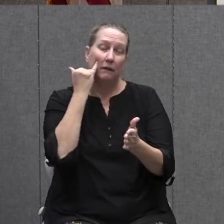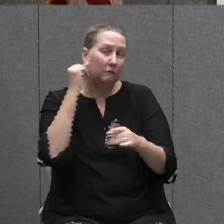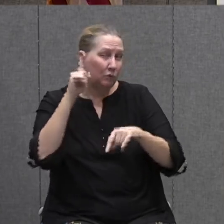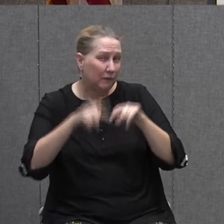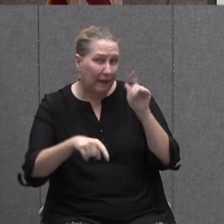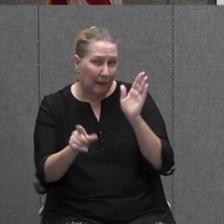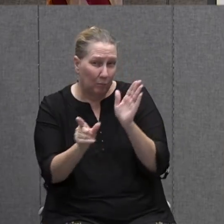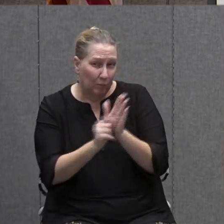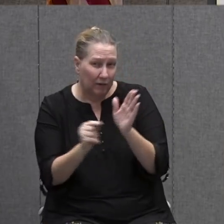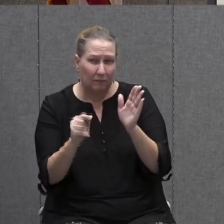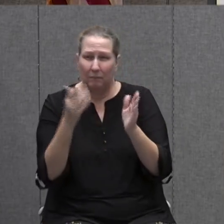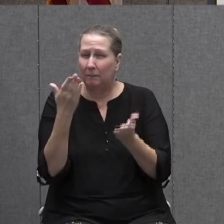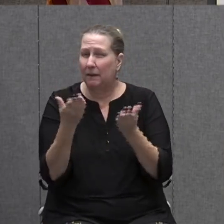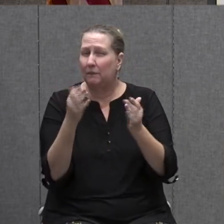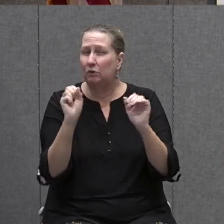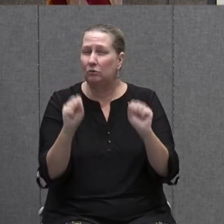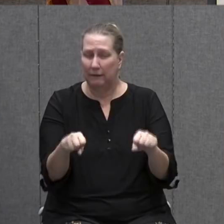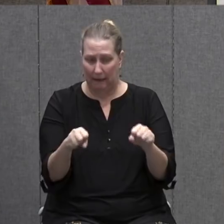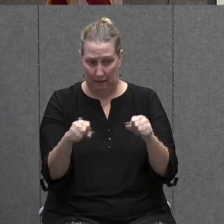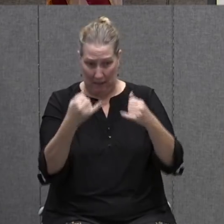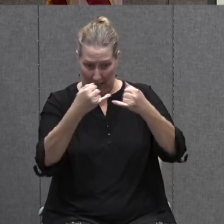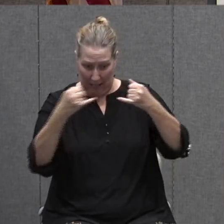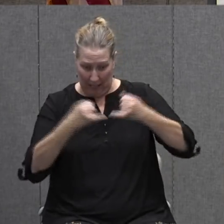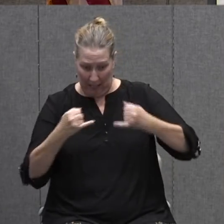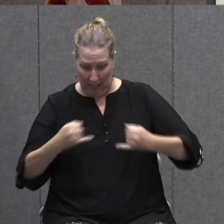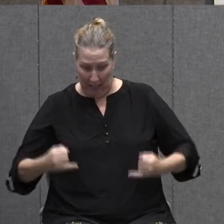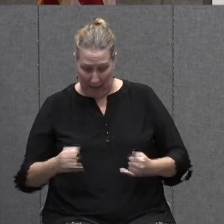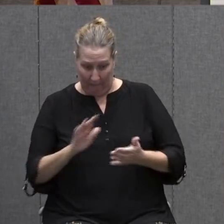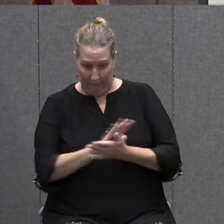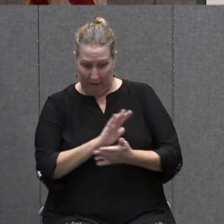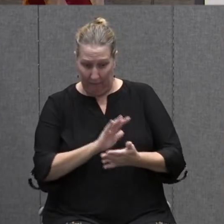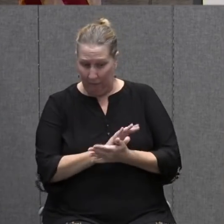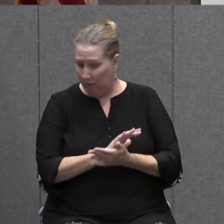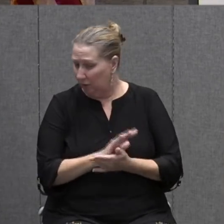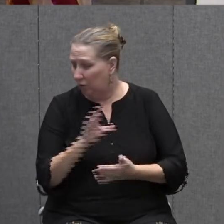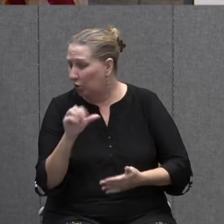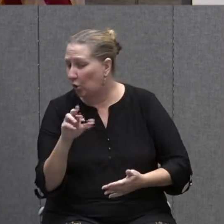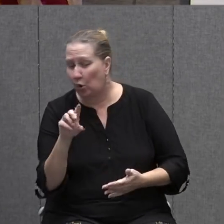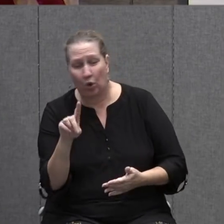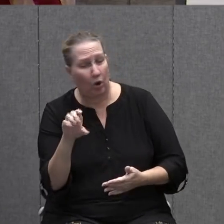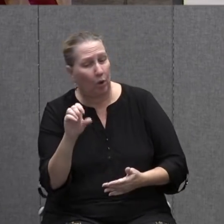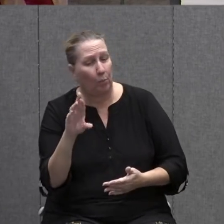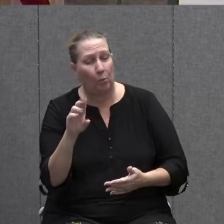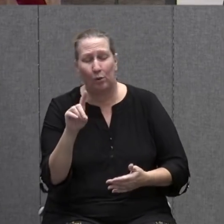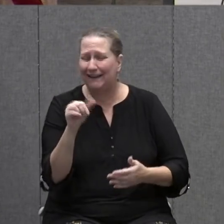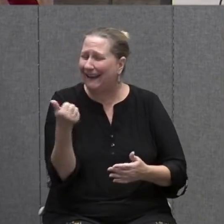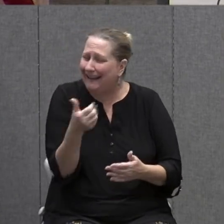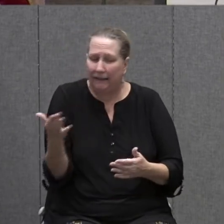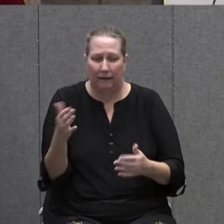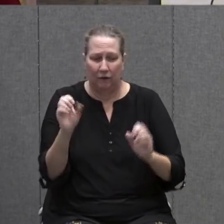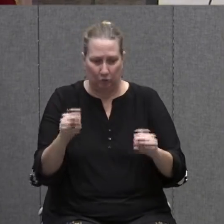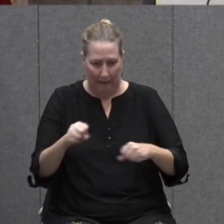you can take maybe some lined paper, cardboard, anything you can write on, and create grids.